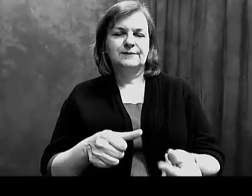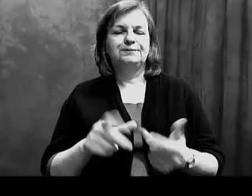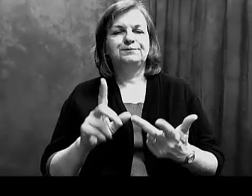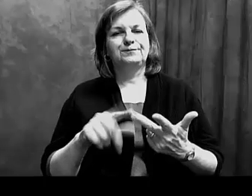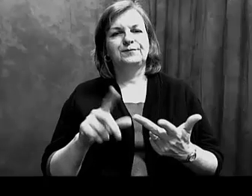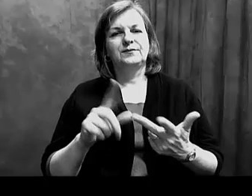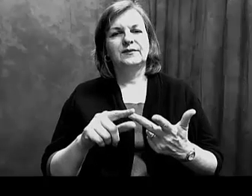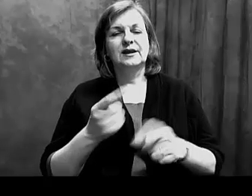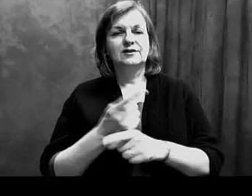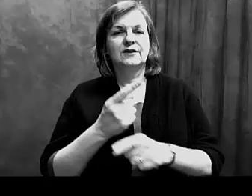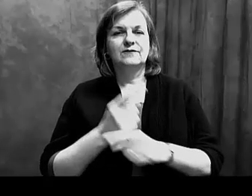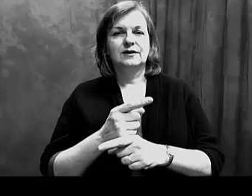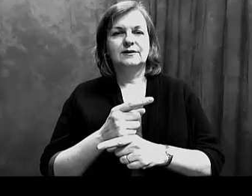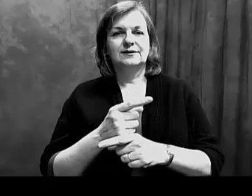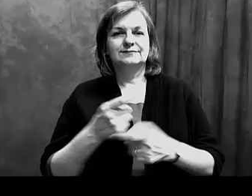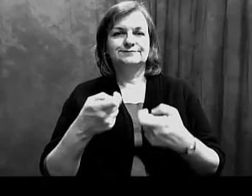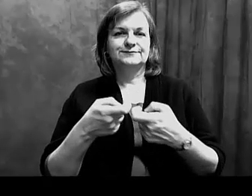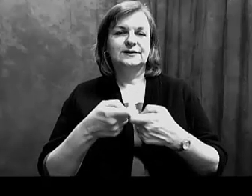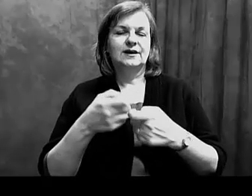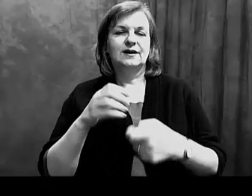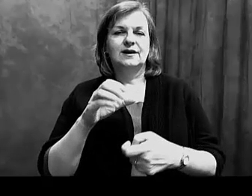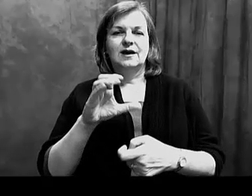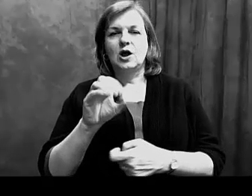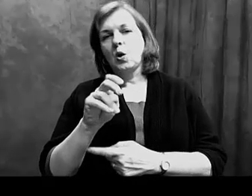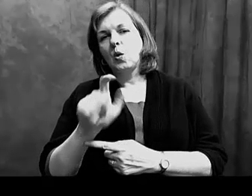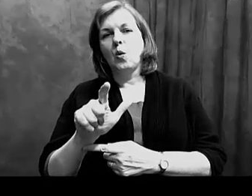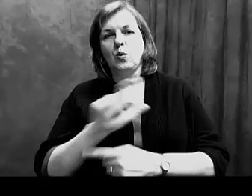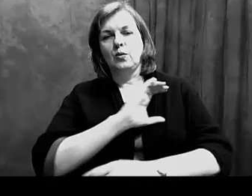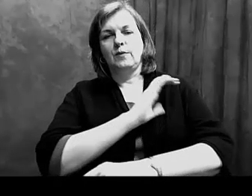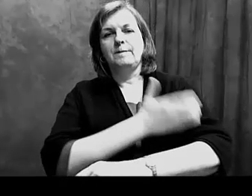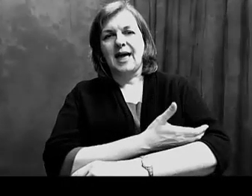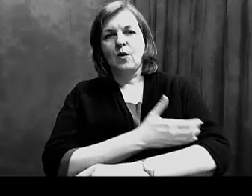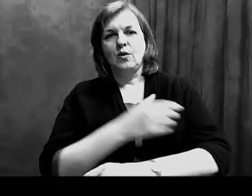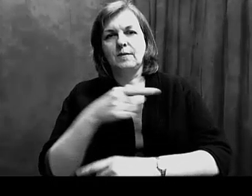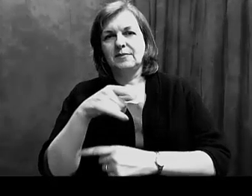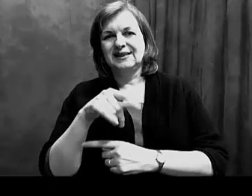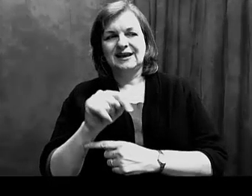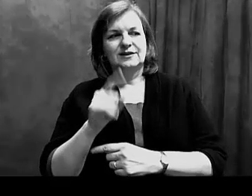and then a conventional power plant like a coal power plant is about 34% efficient